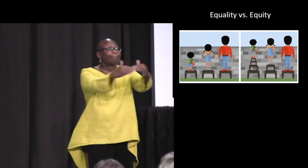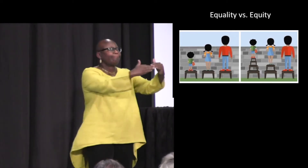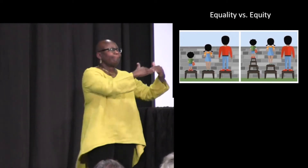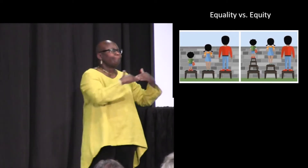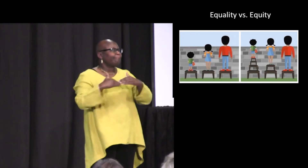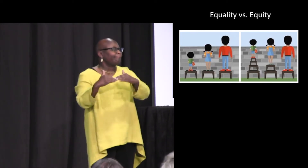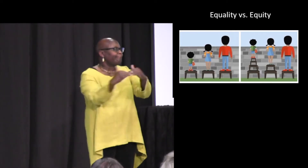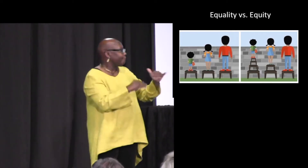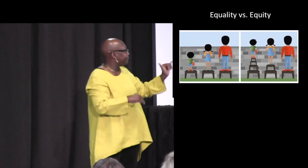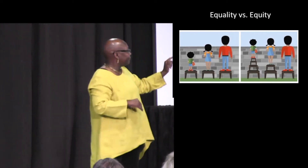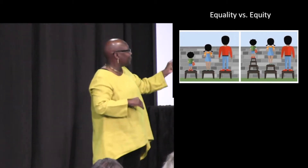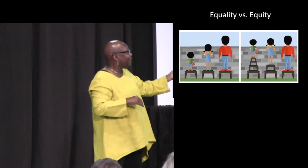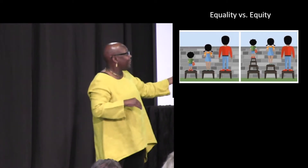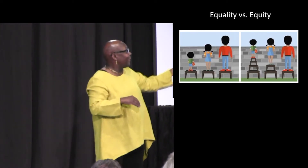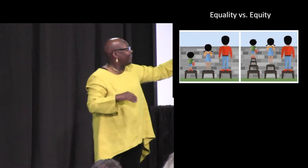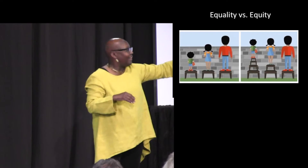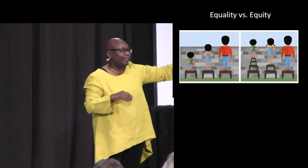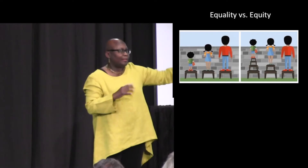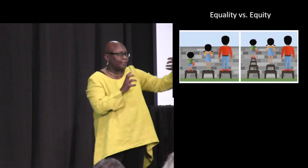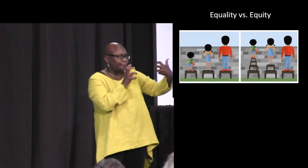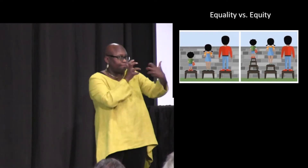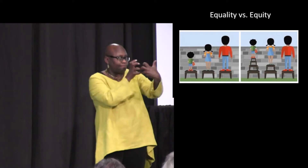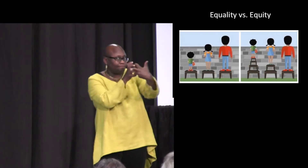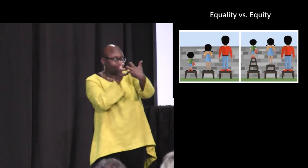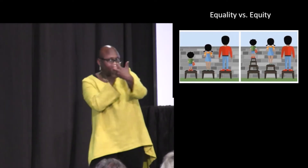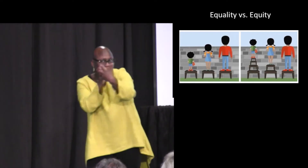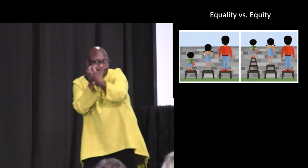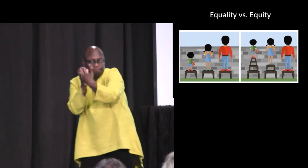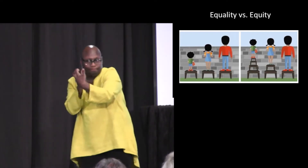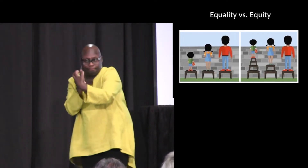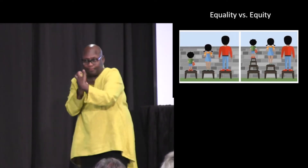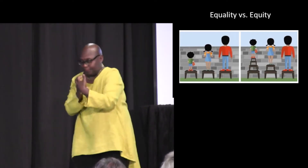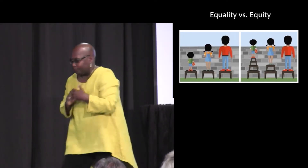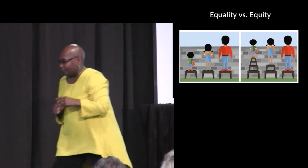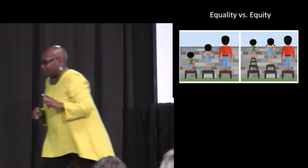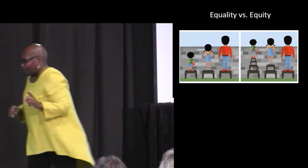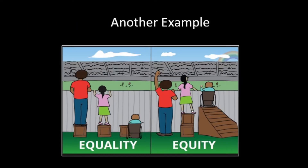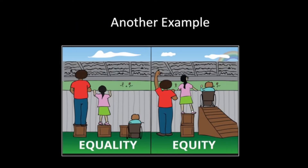students and their levels?